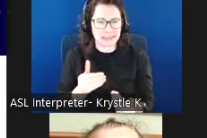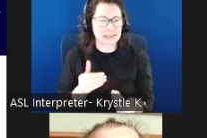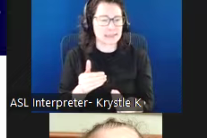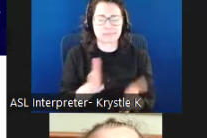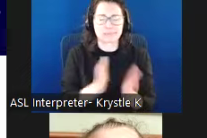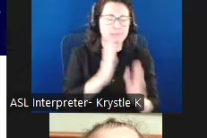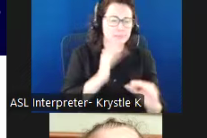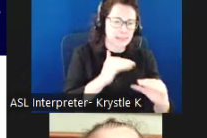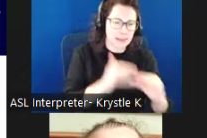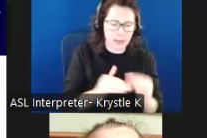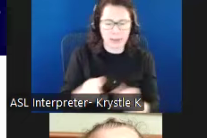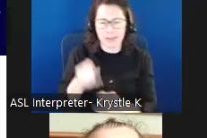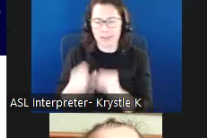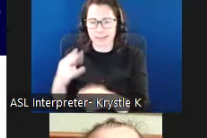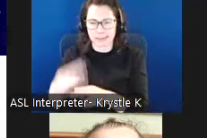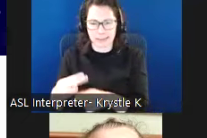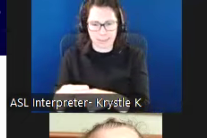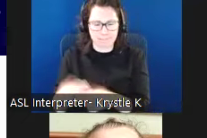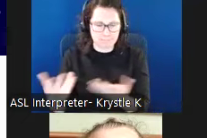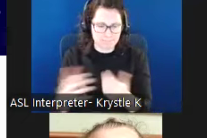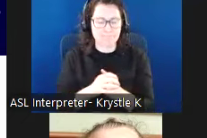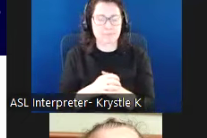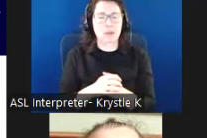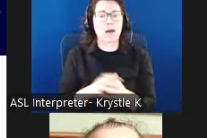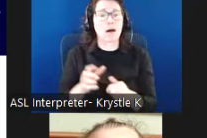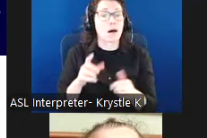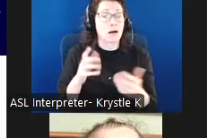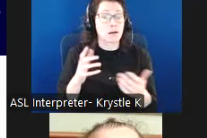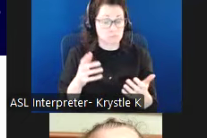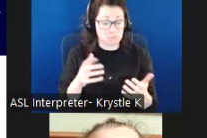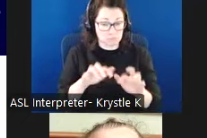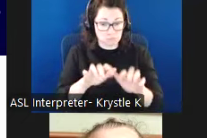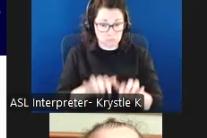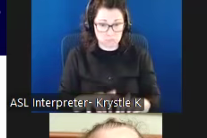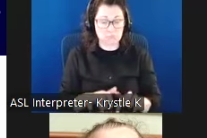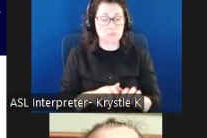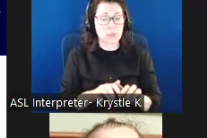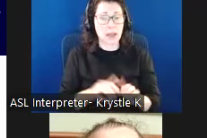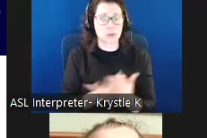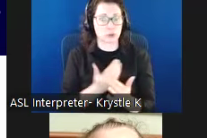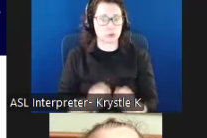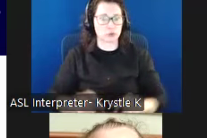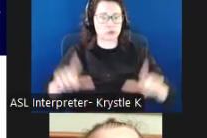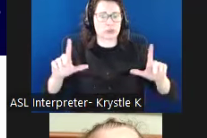and your last name. And then you'll be taken to the screen